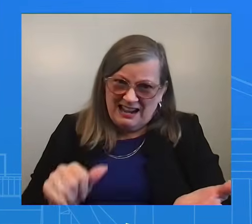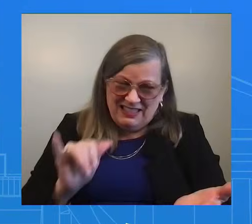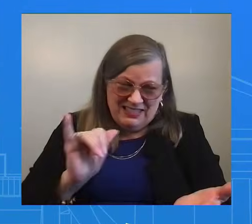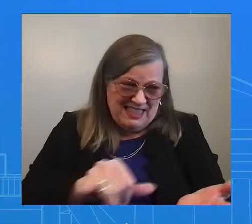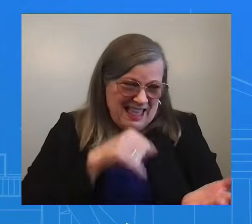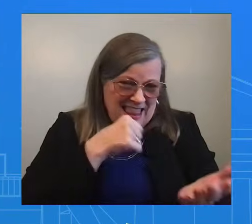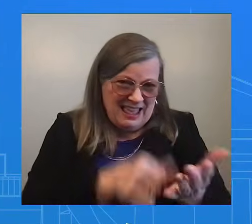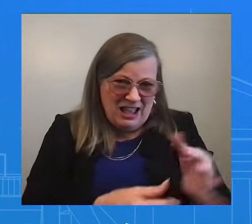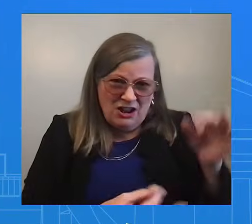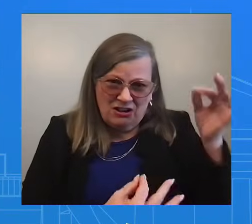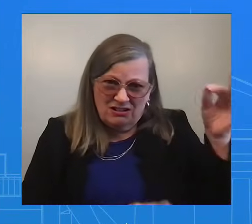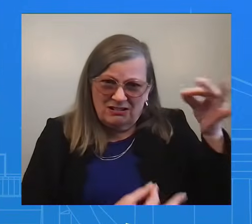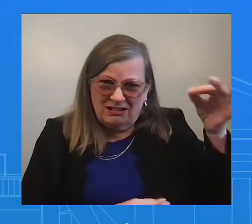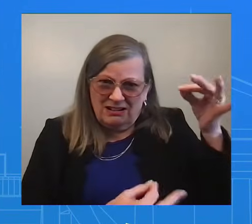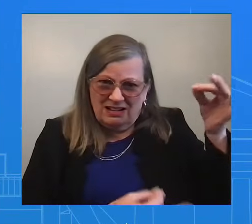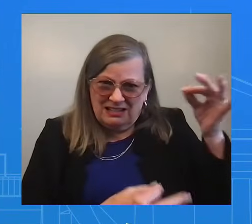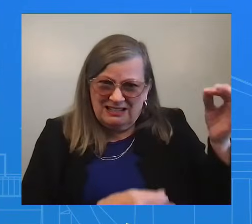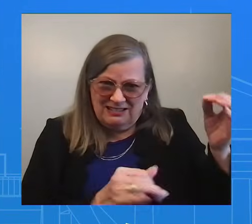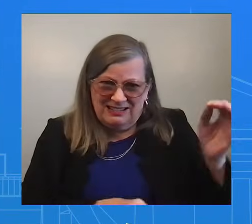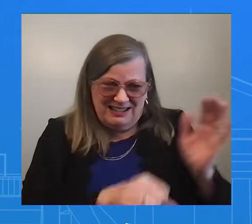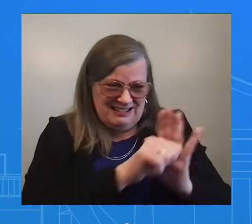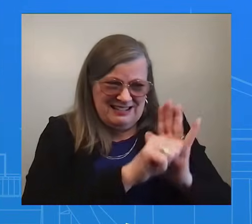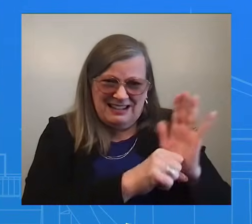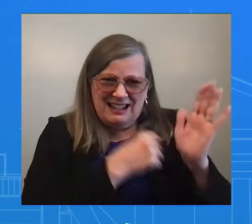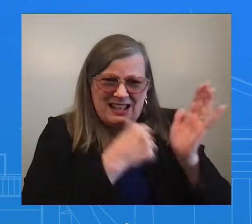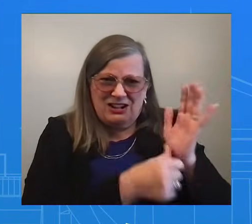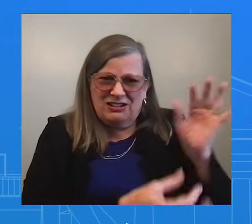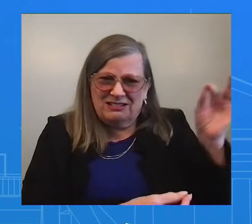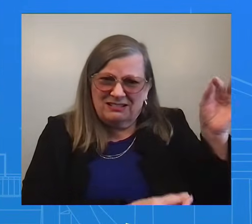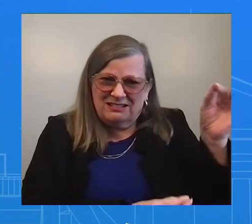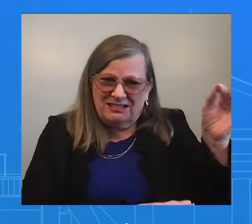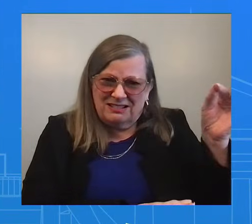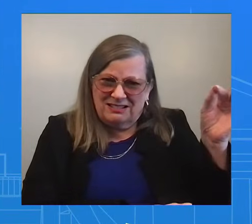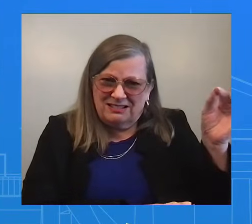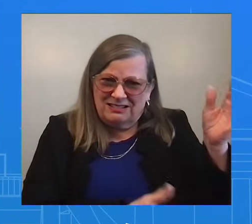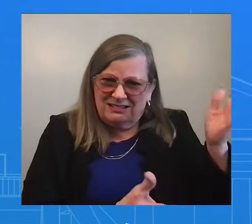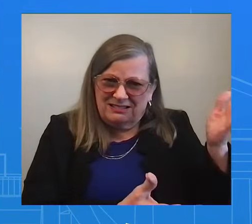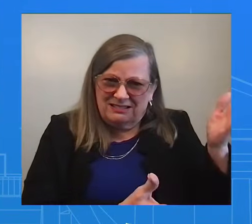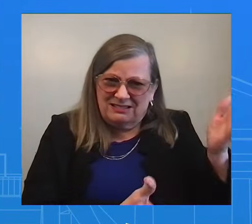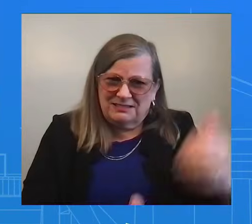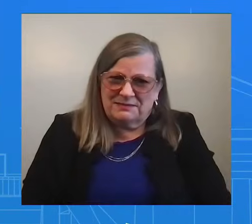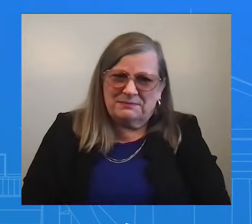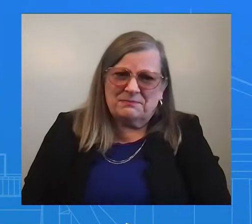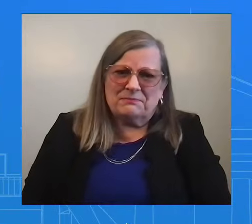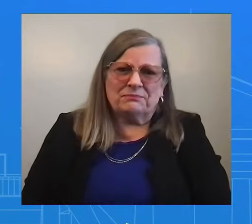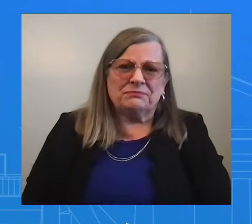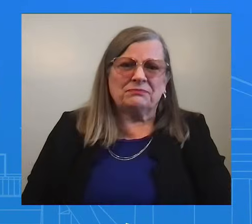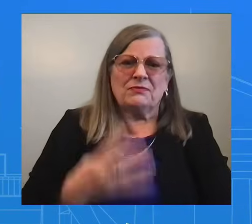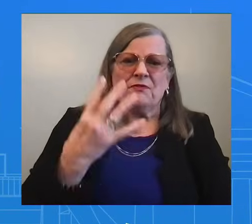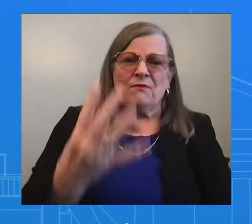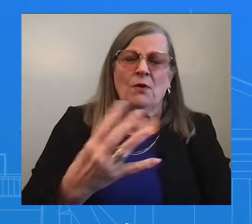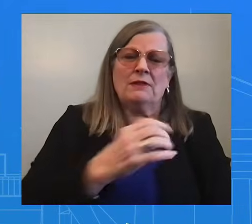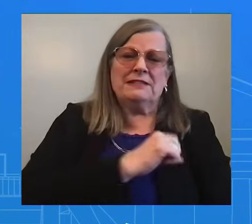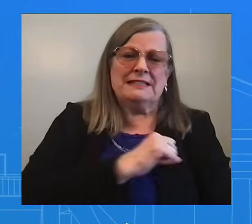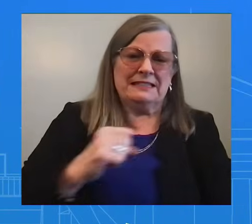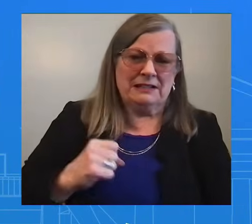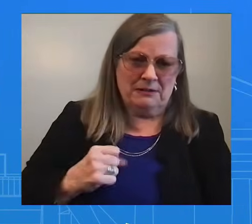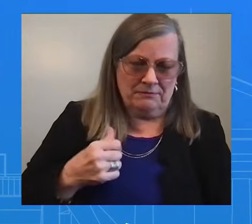They decided to go home, let's not forget, before the Senate did and did not participate. Right? They wanted to push forward R- --